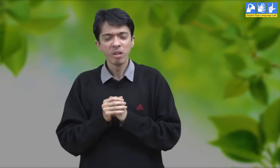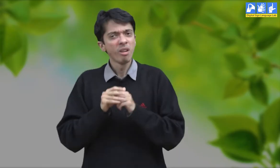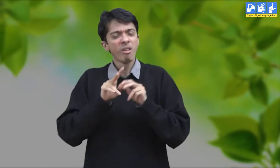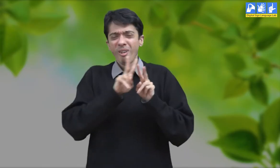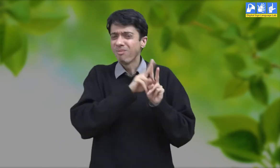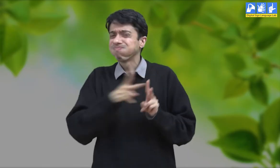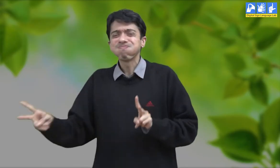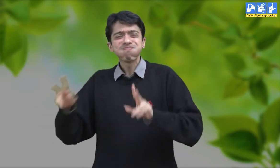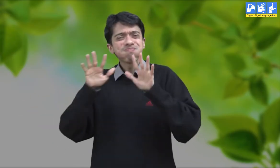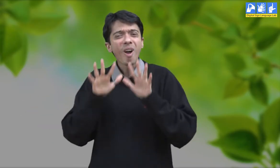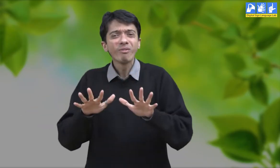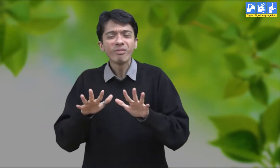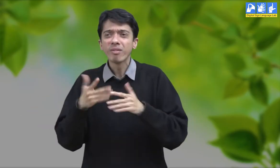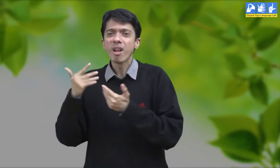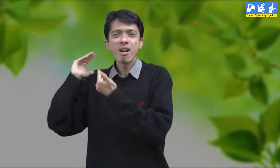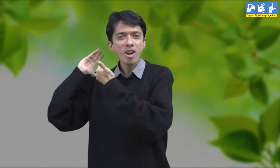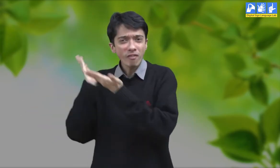There are different example of resources.